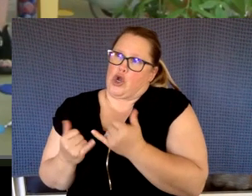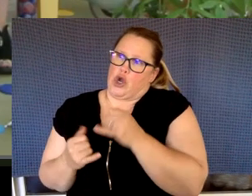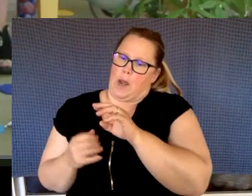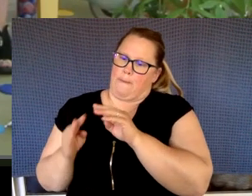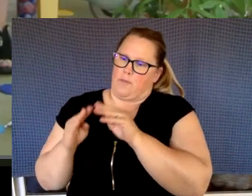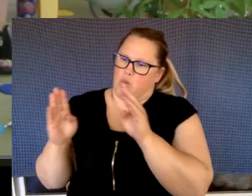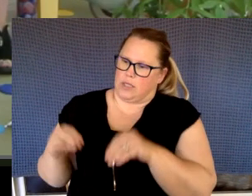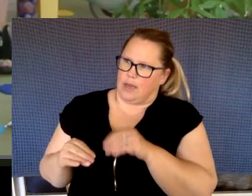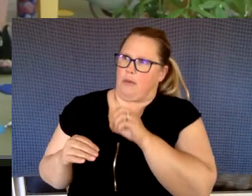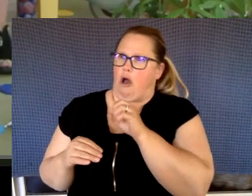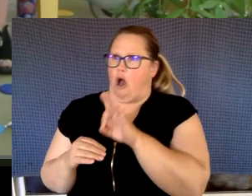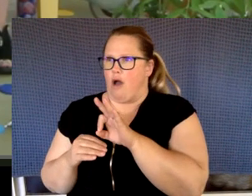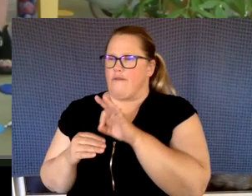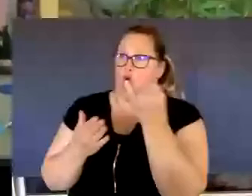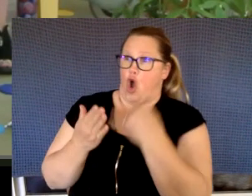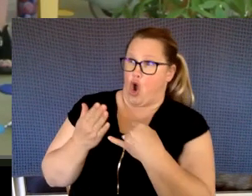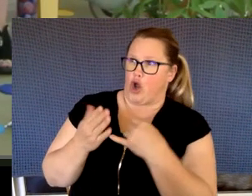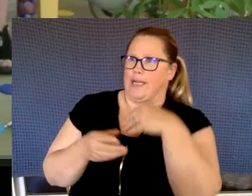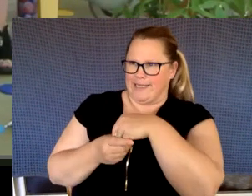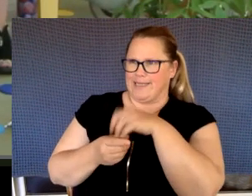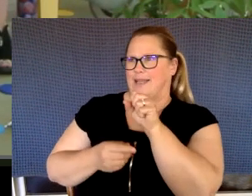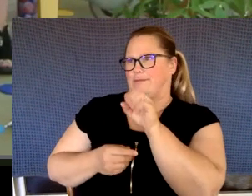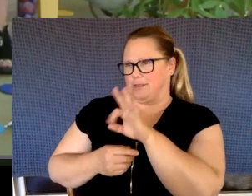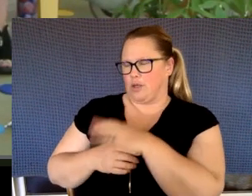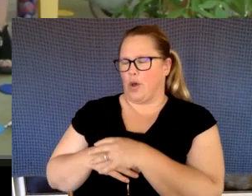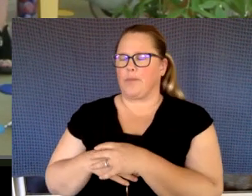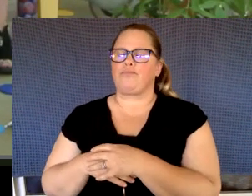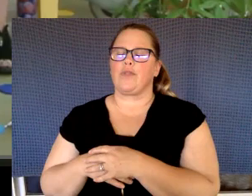at a lot of different vendors. Now Mrs Kane you know how tricky I am